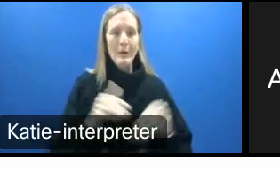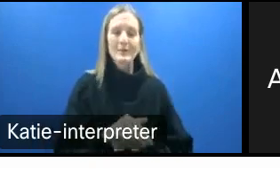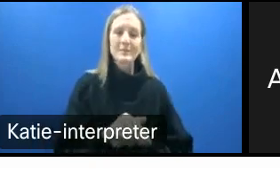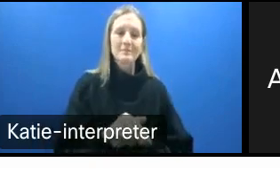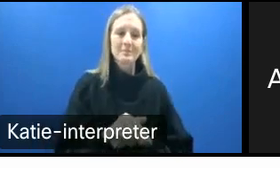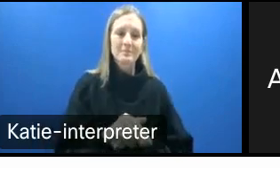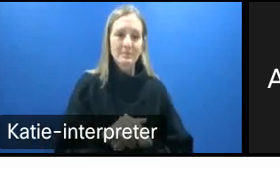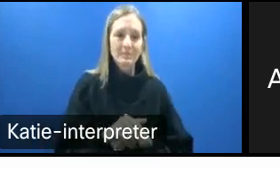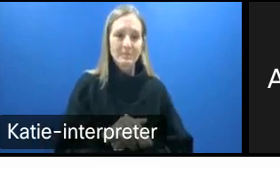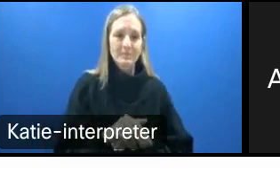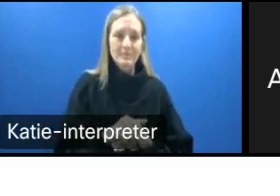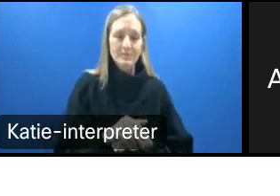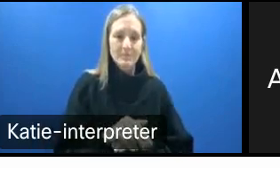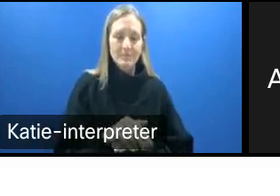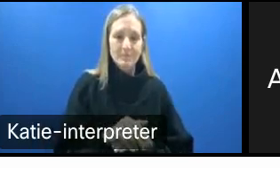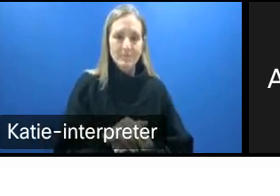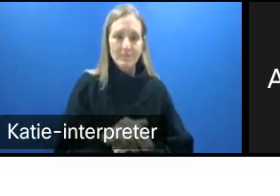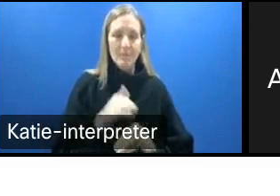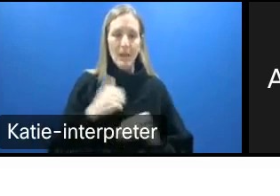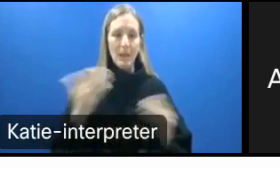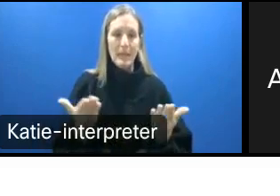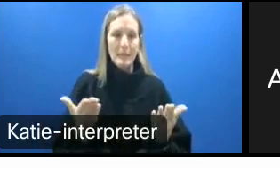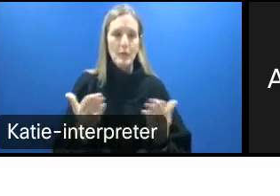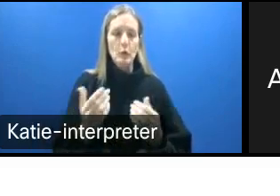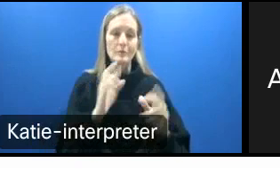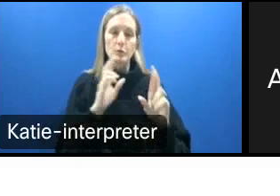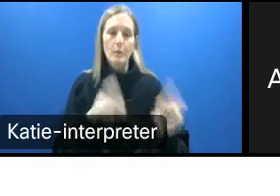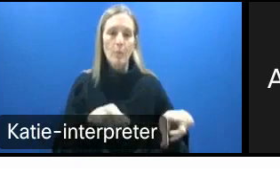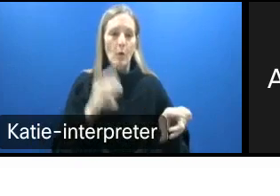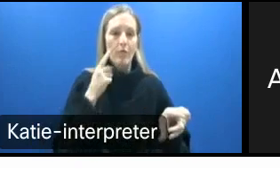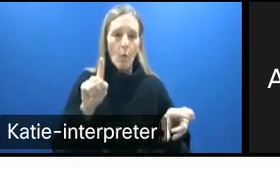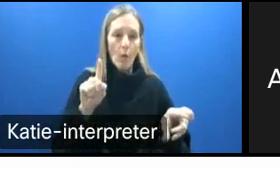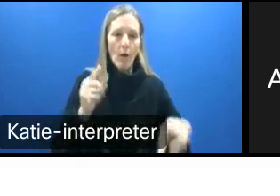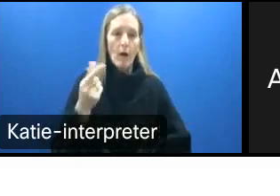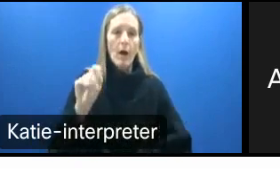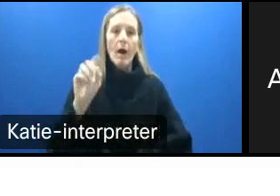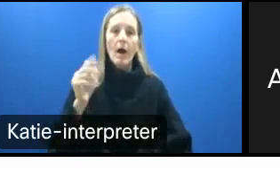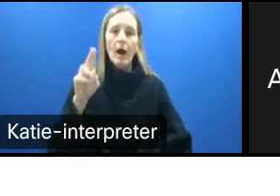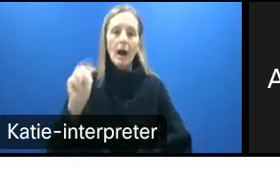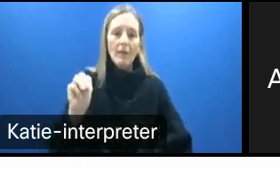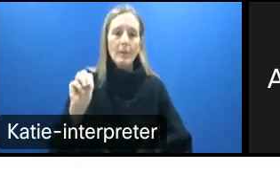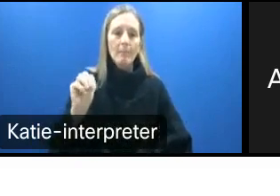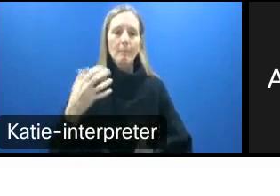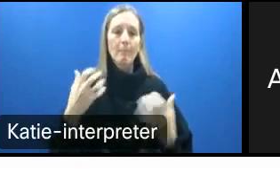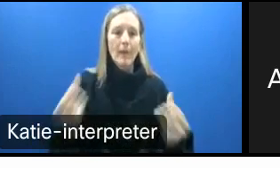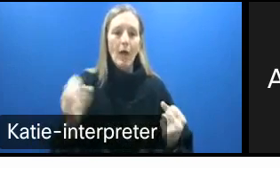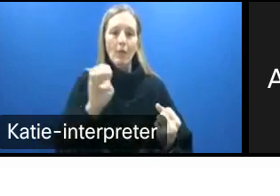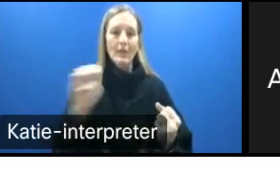I am very gifts and I'm here to give the report of government help East, New York. I am the current back to you.